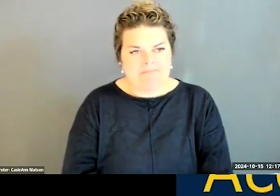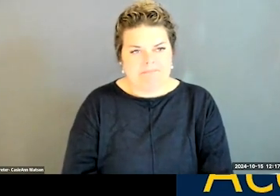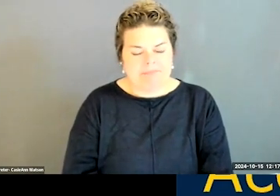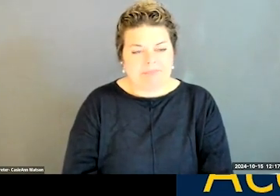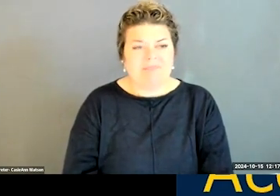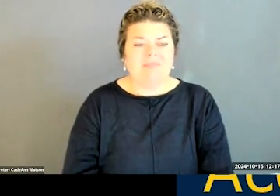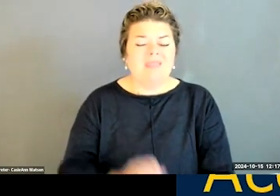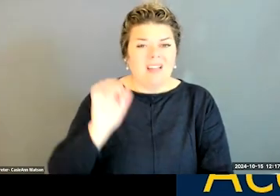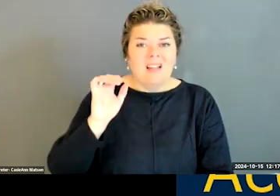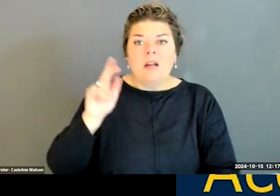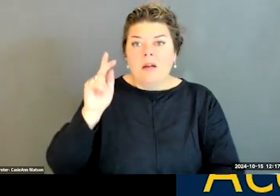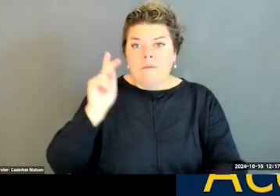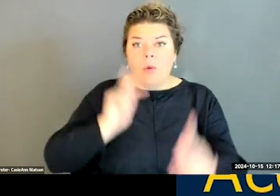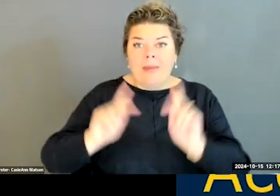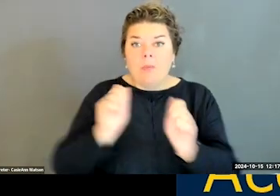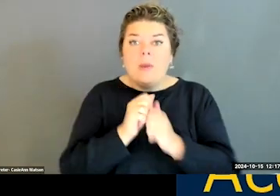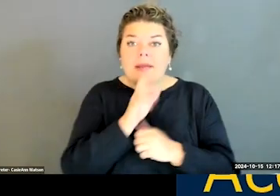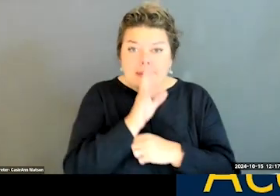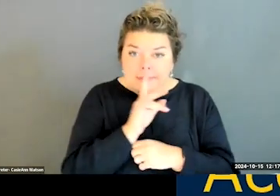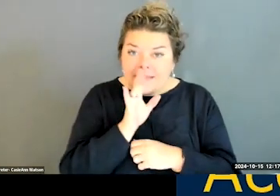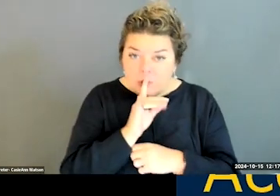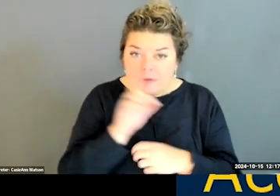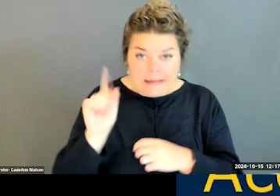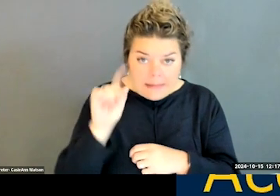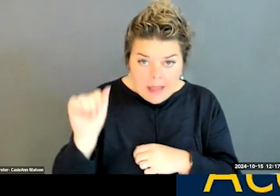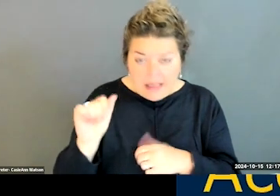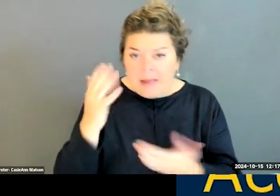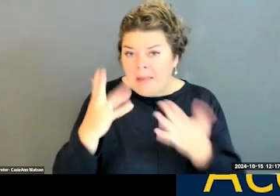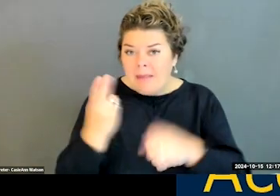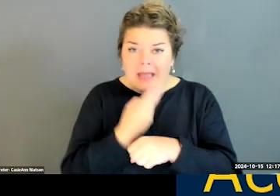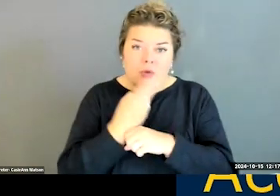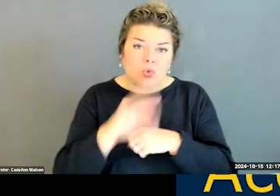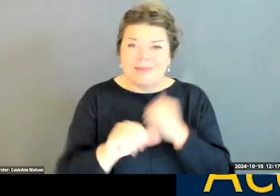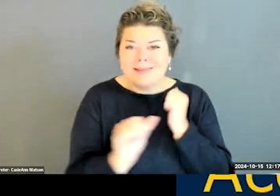Accommodations for those with speech disabilities could be use of assistive technology,